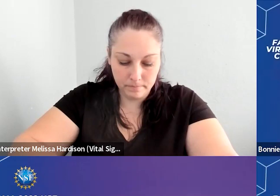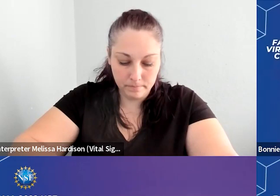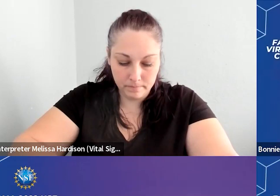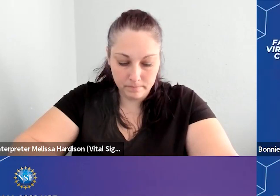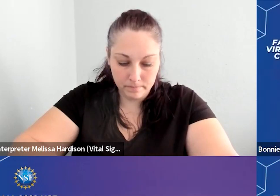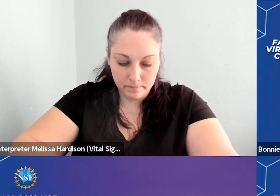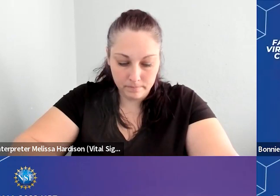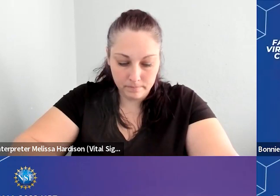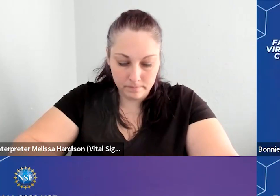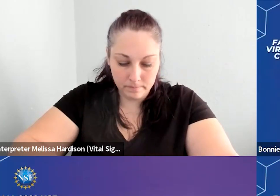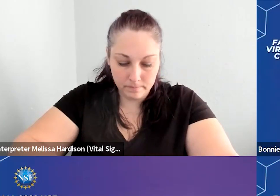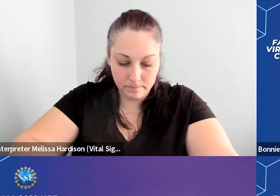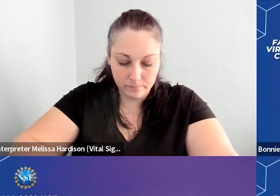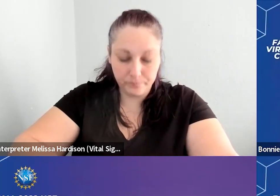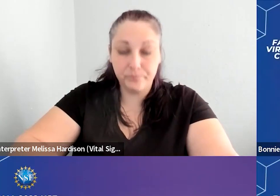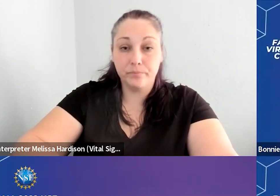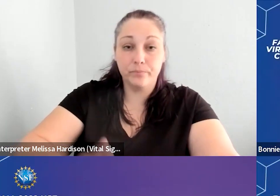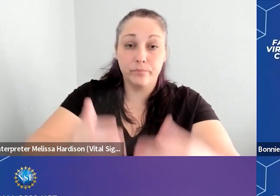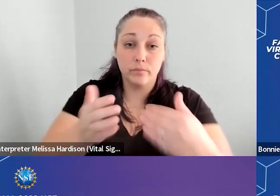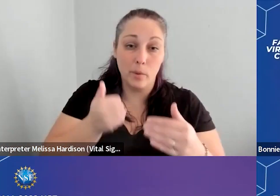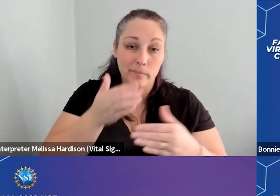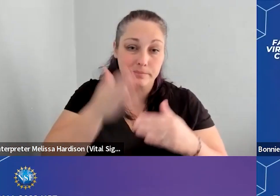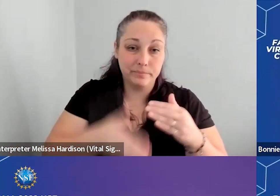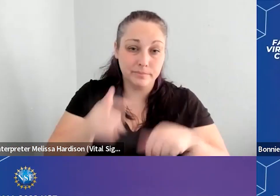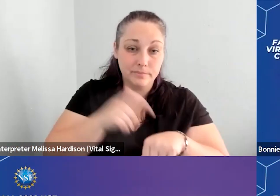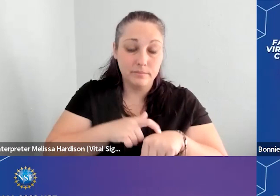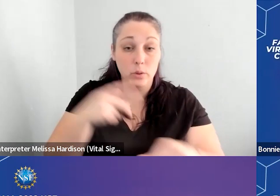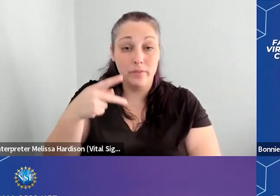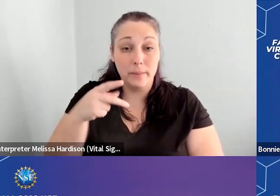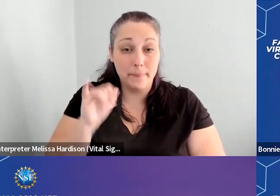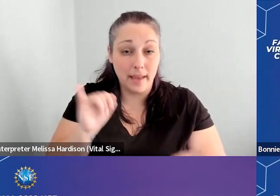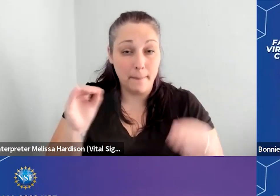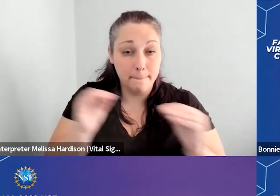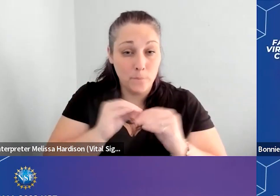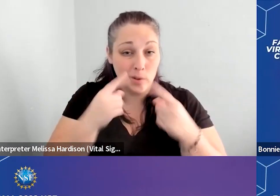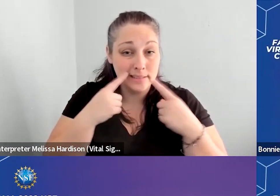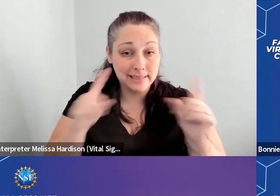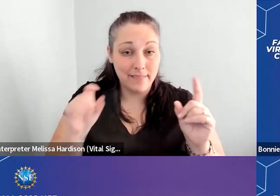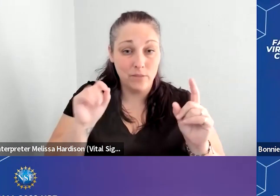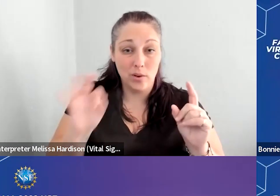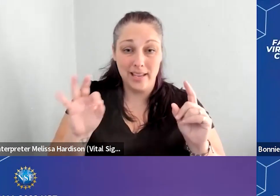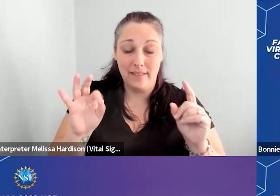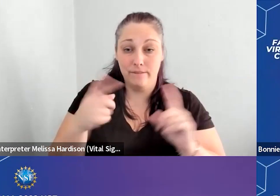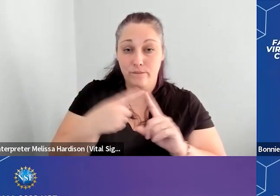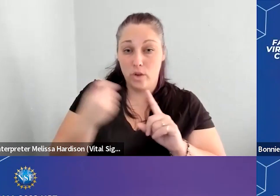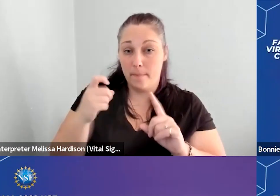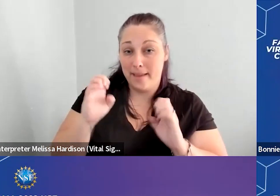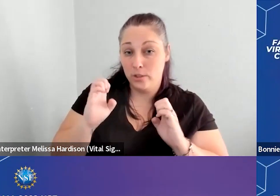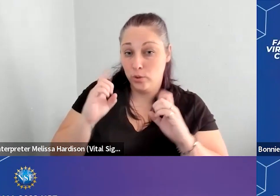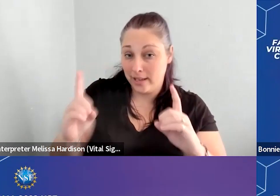So is a PI more successful if that person comes from an educational institution or, you know, can anyone apply?